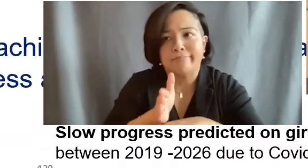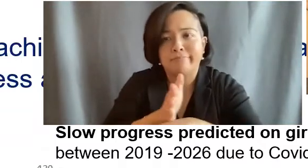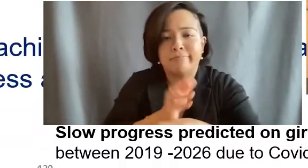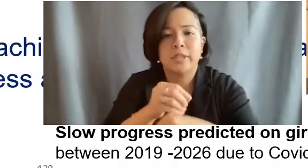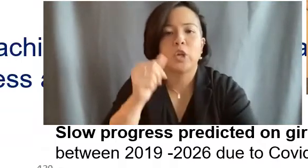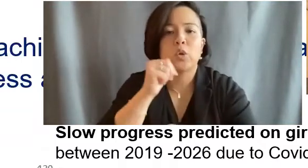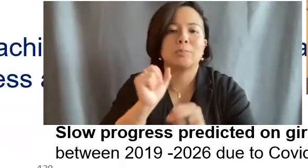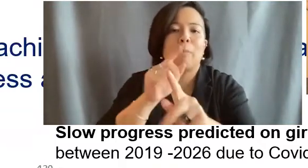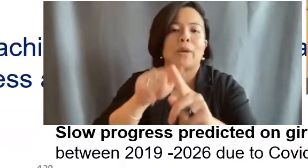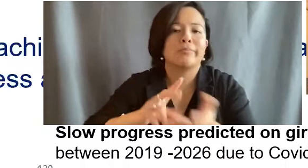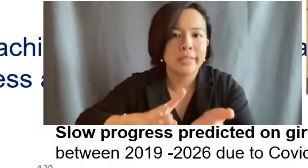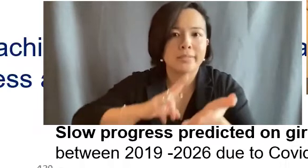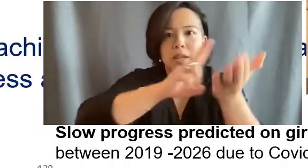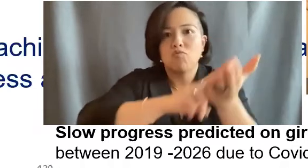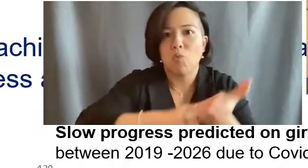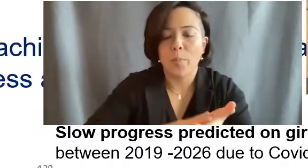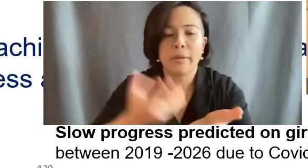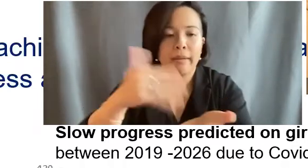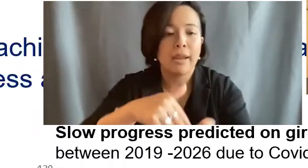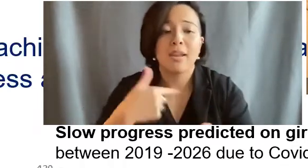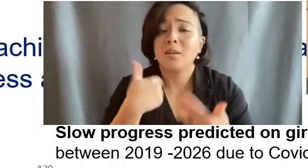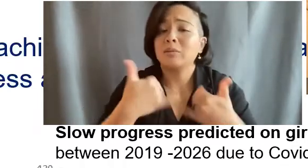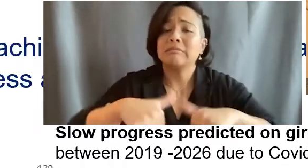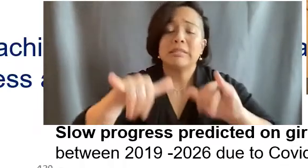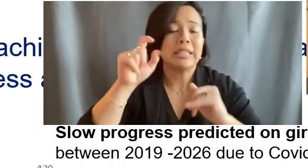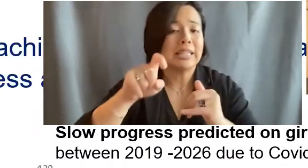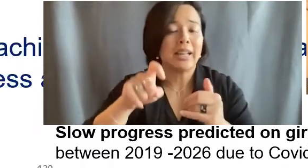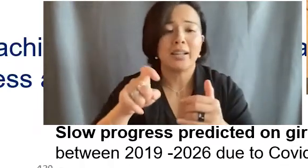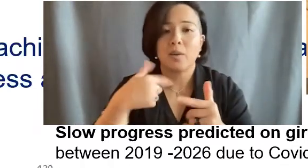we still need to get, you know, we're waiting for the evidence over the last 18 months, but